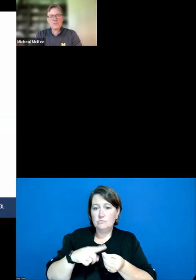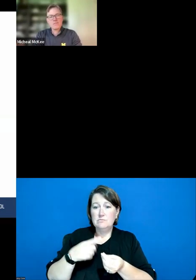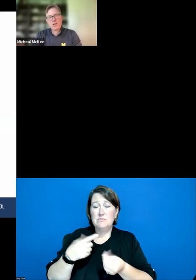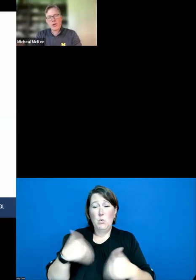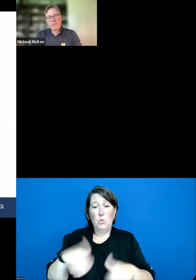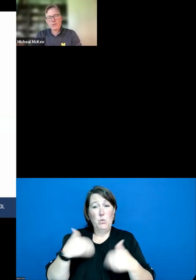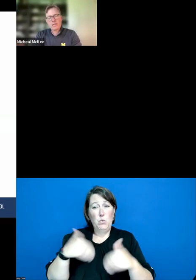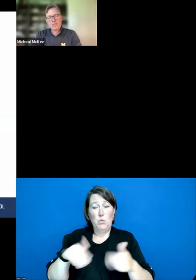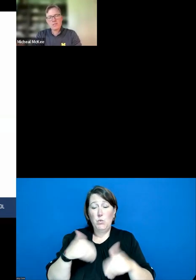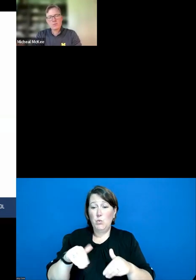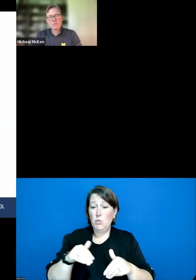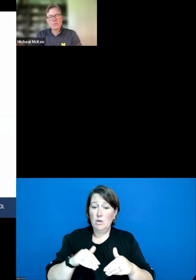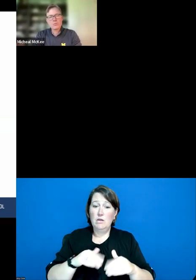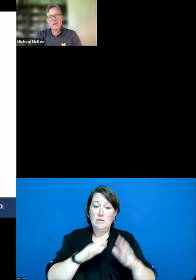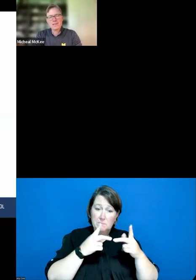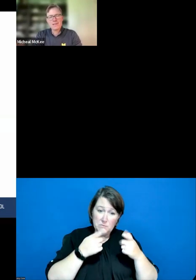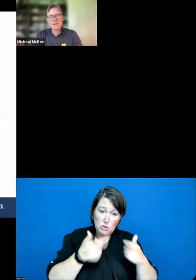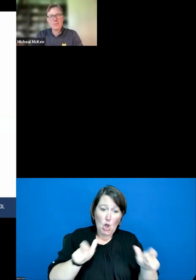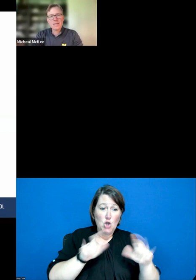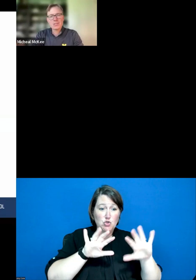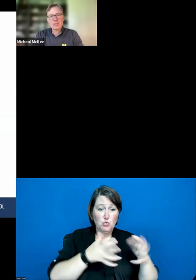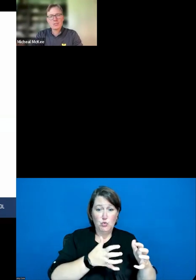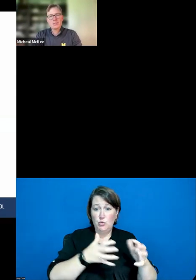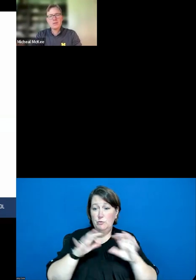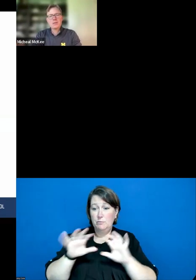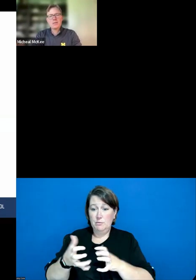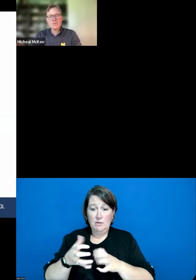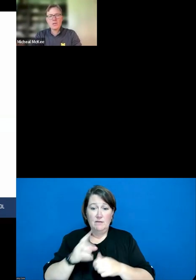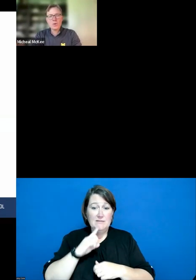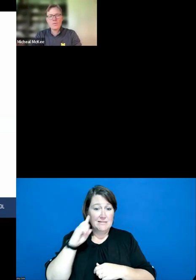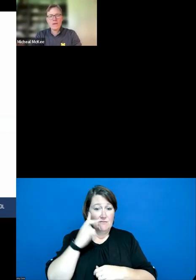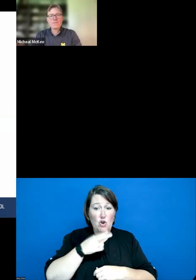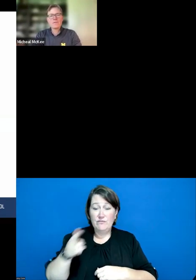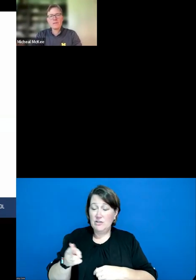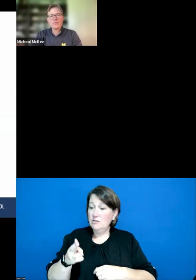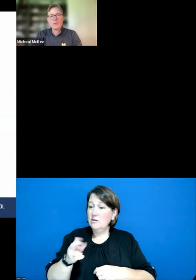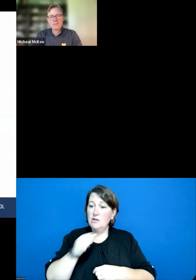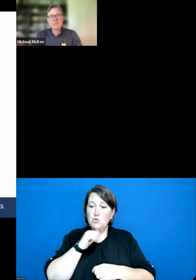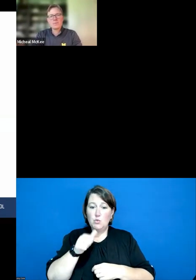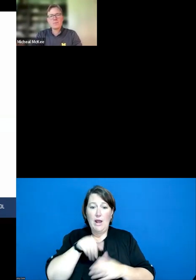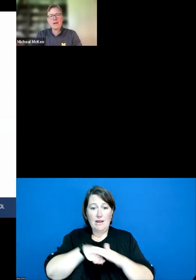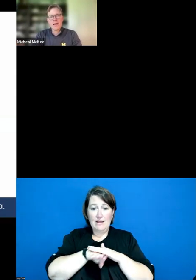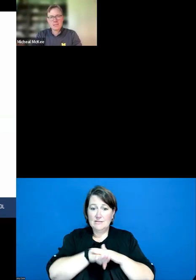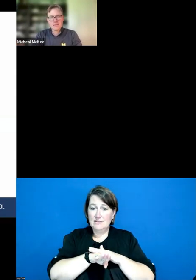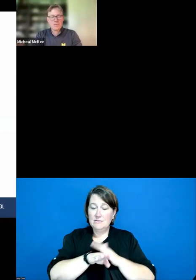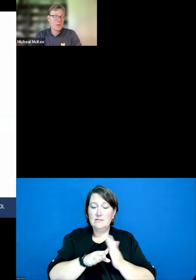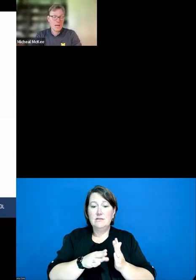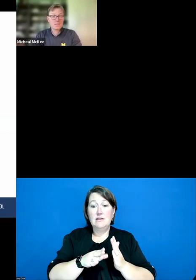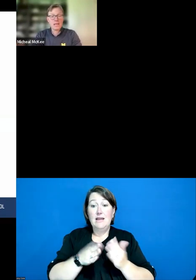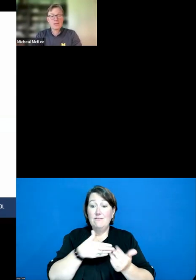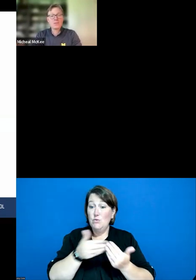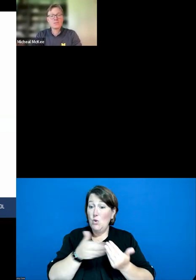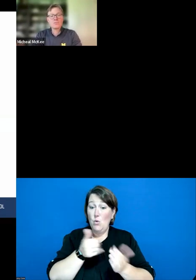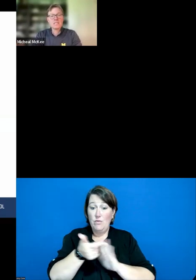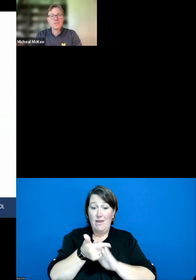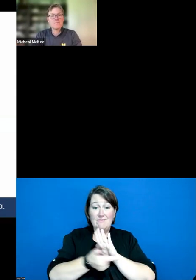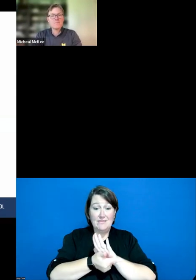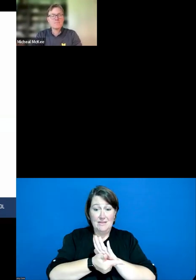deaf and hard of hearing individuals do not get a coombinations, even though they have the legal right to or a and also receive.